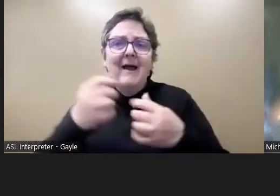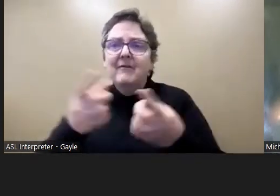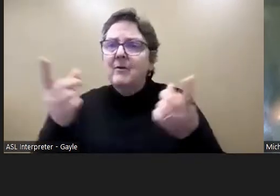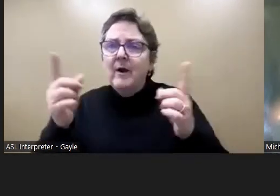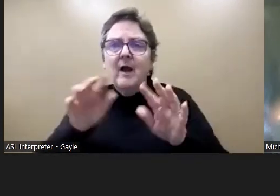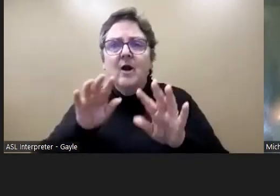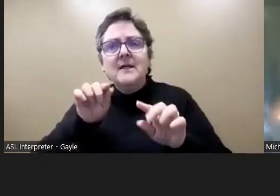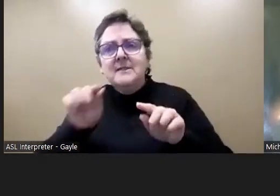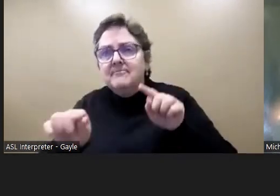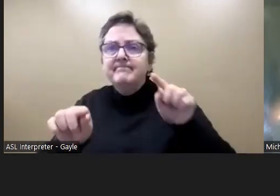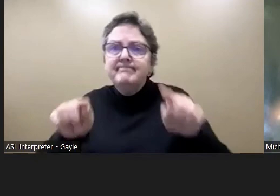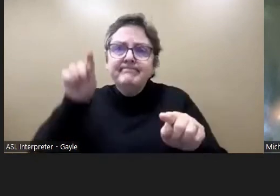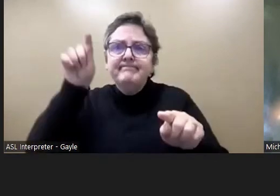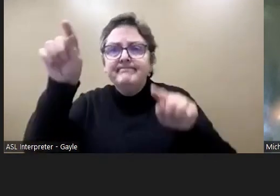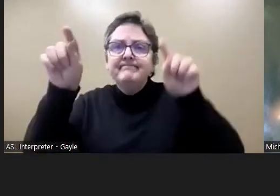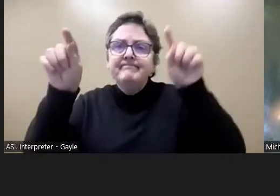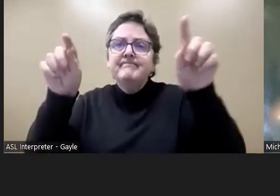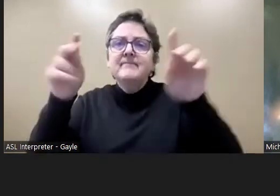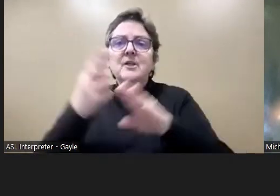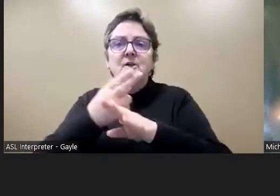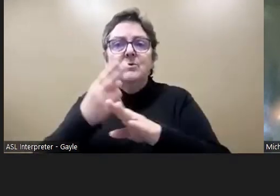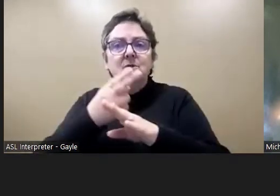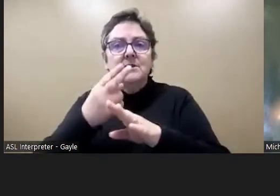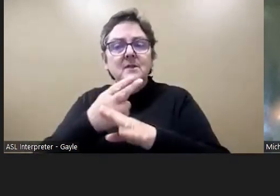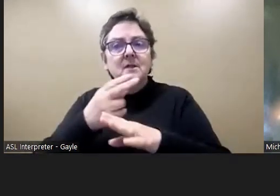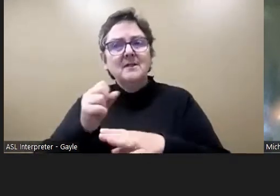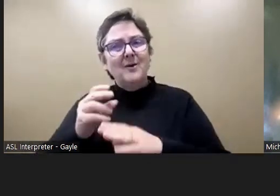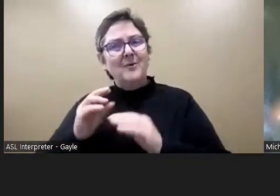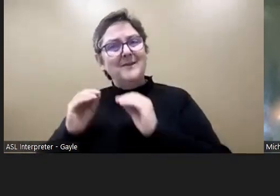really do not know how to use